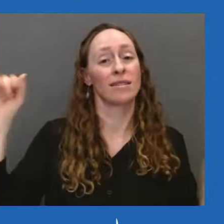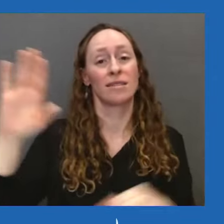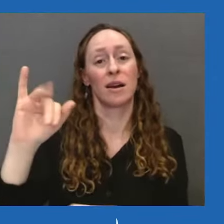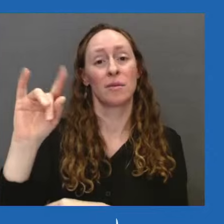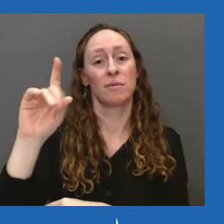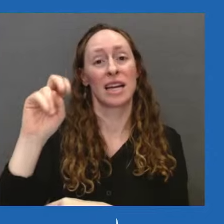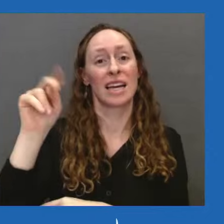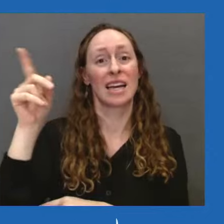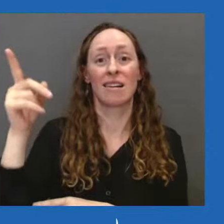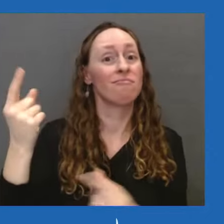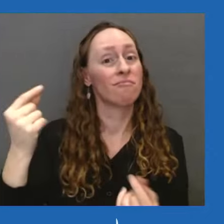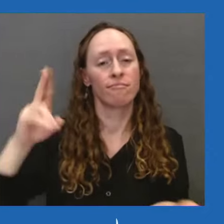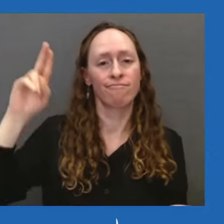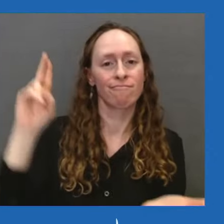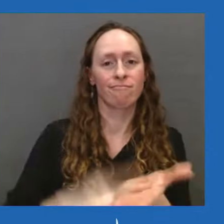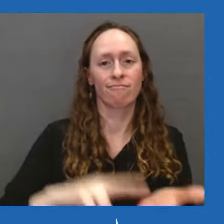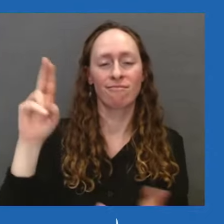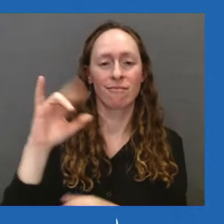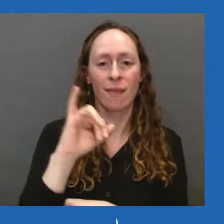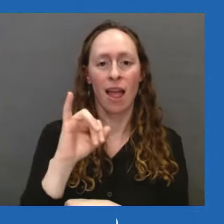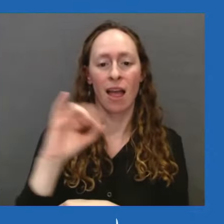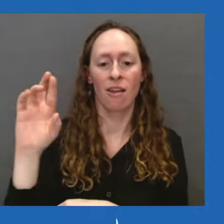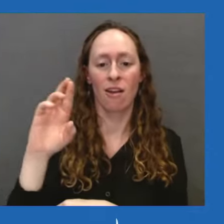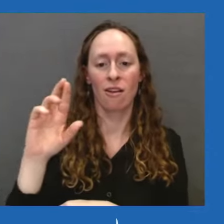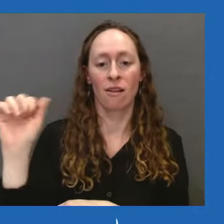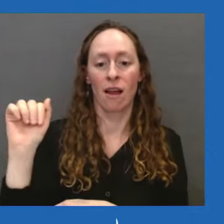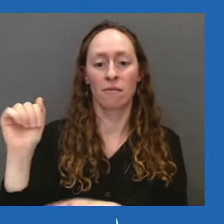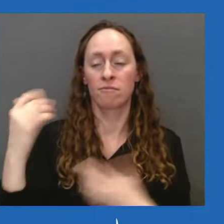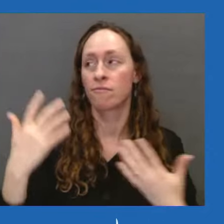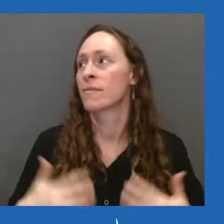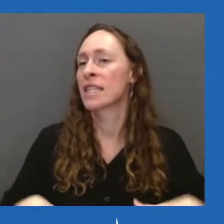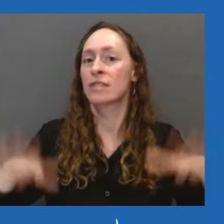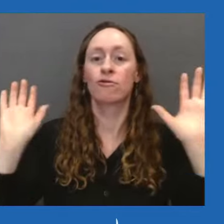Wind, the factory began the process of expansion.